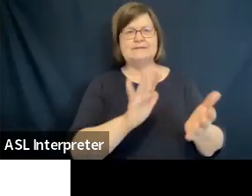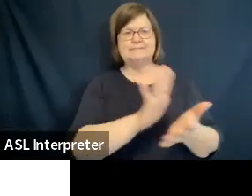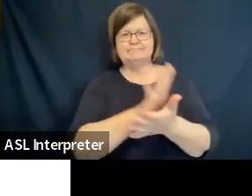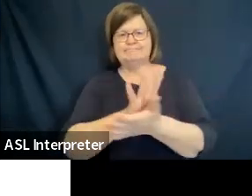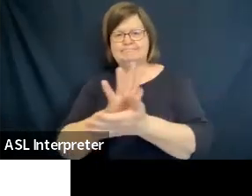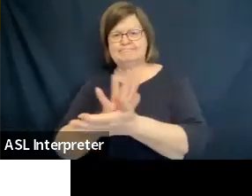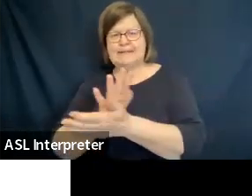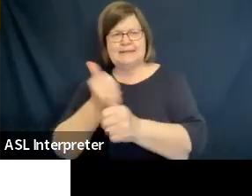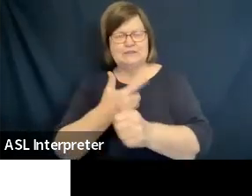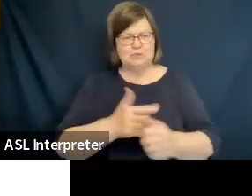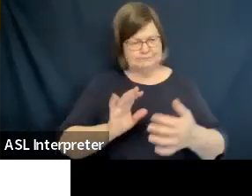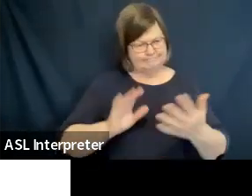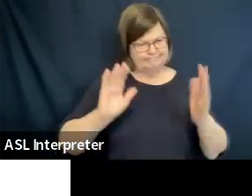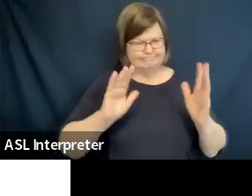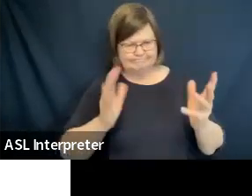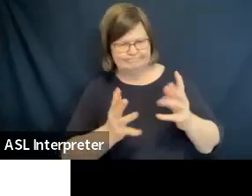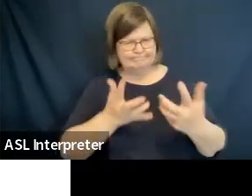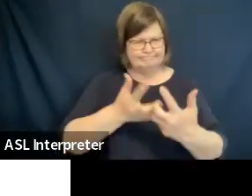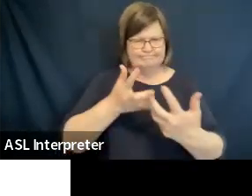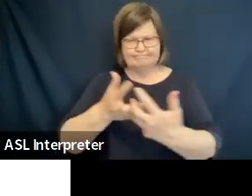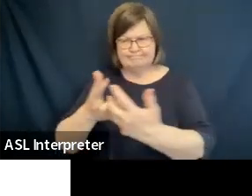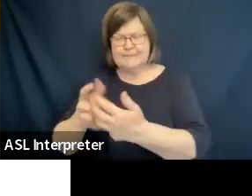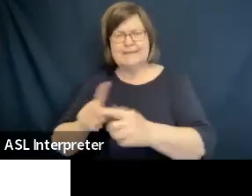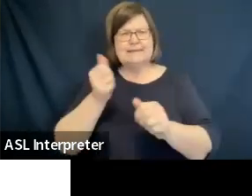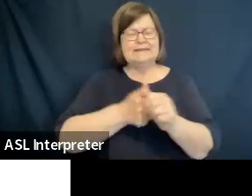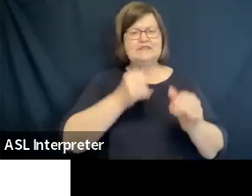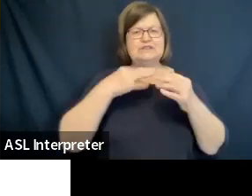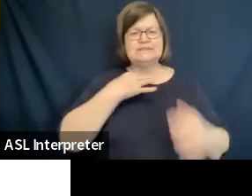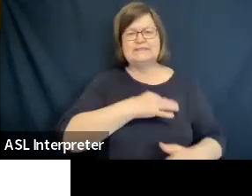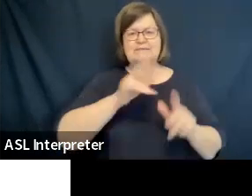to meet the specific needs of various staff members such as those including working the